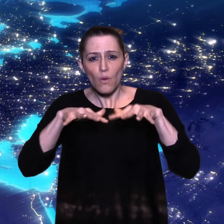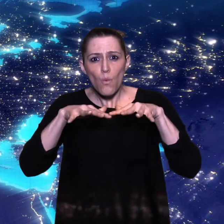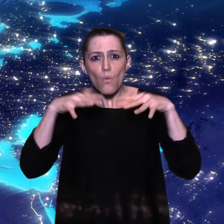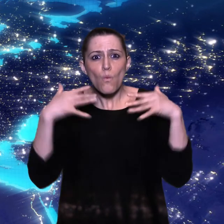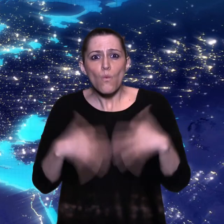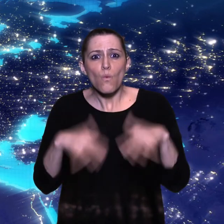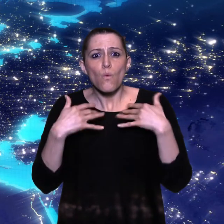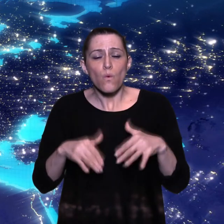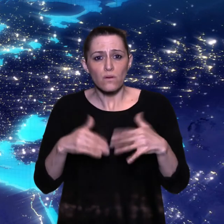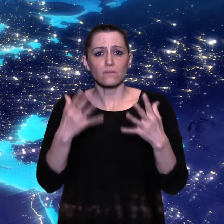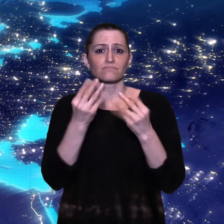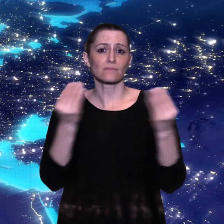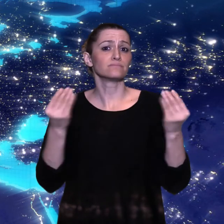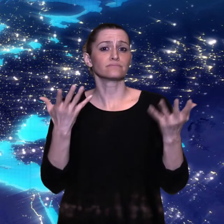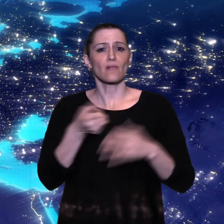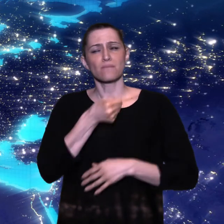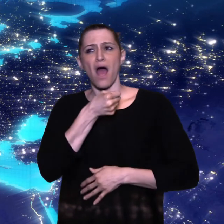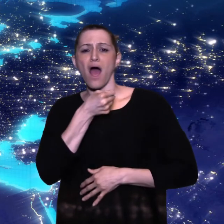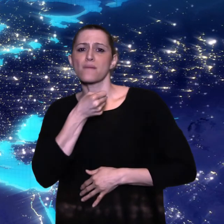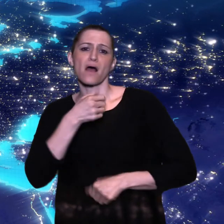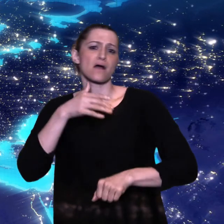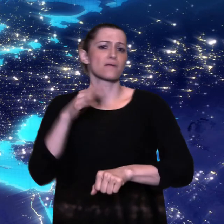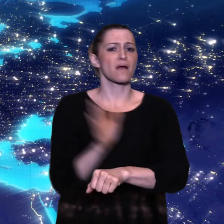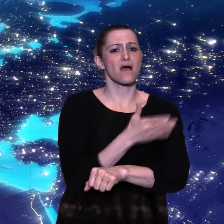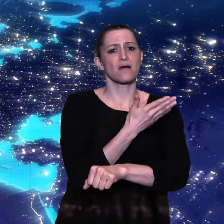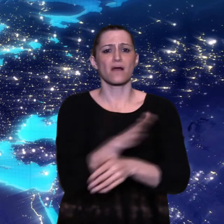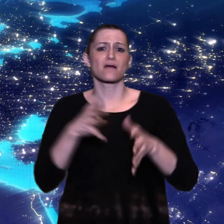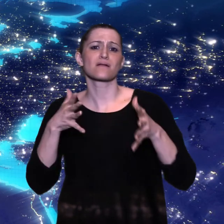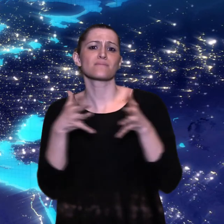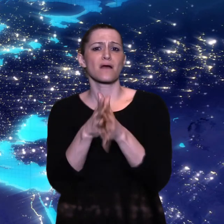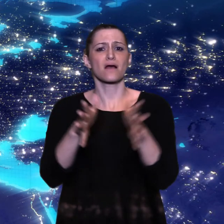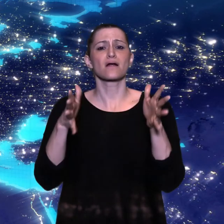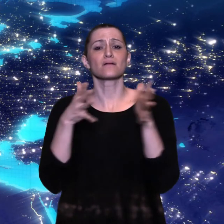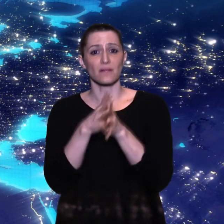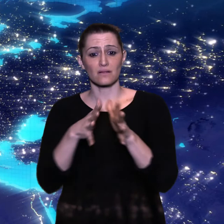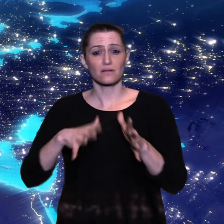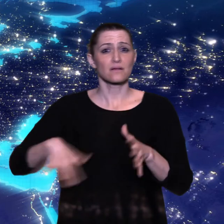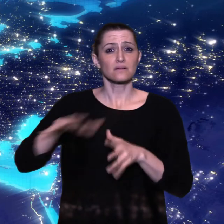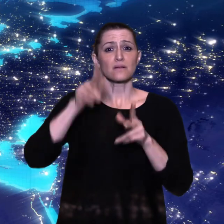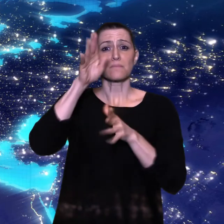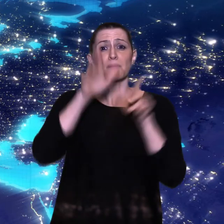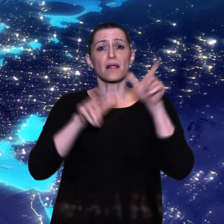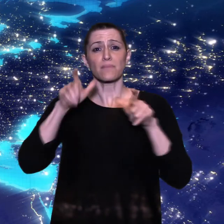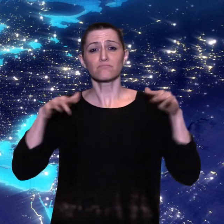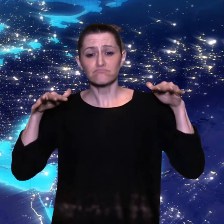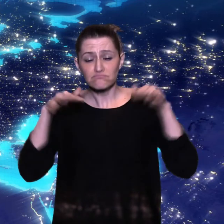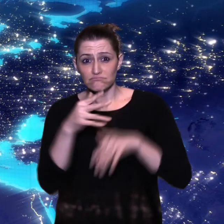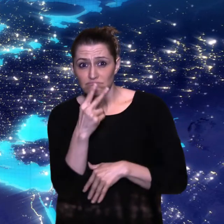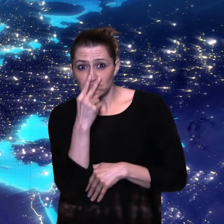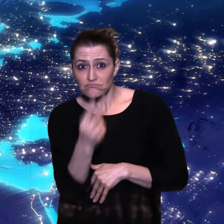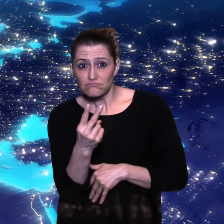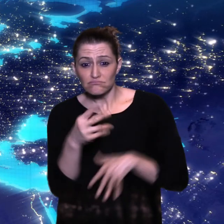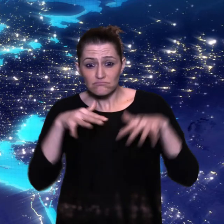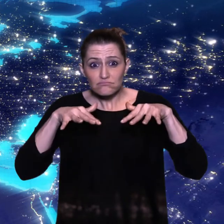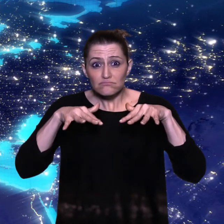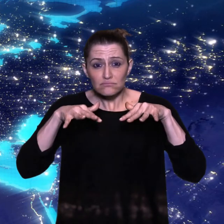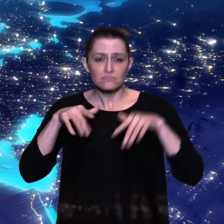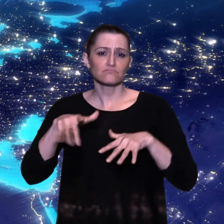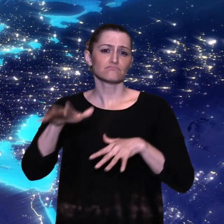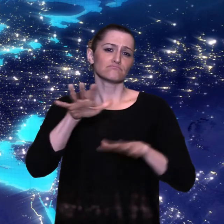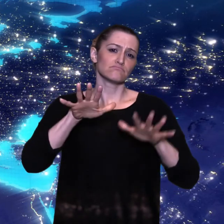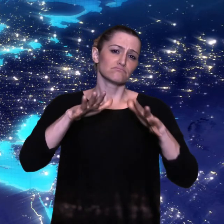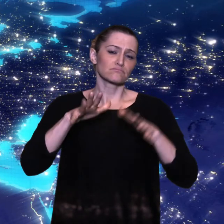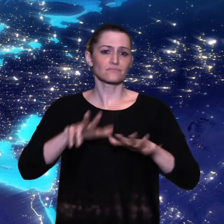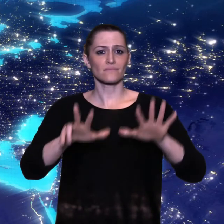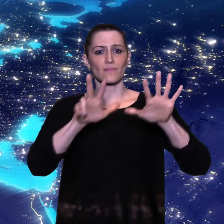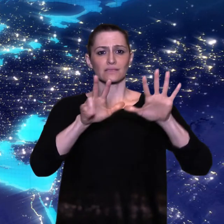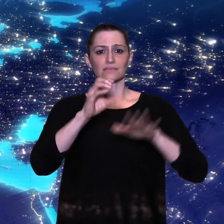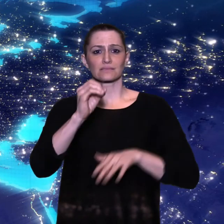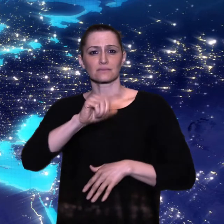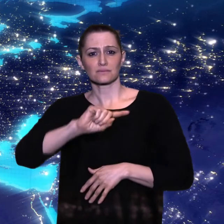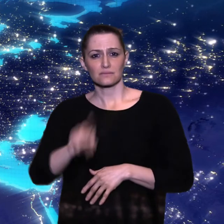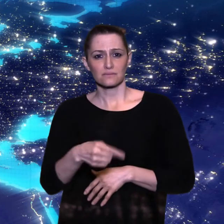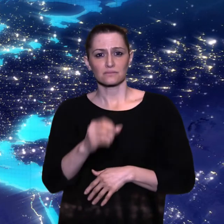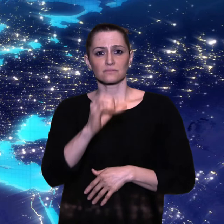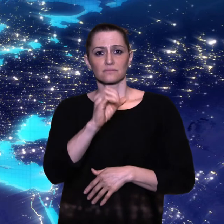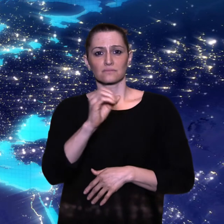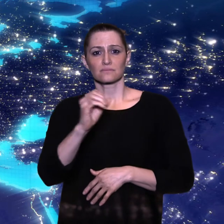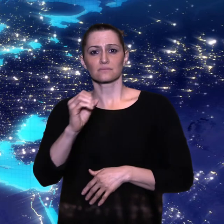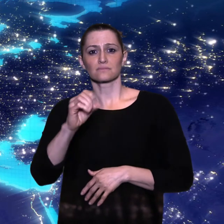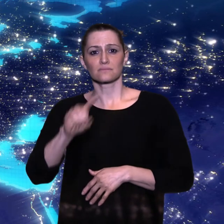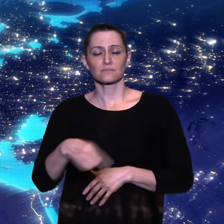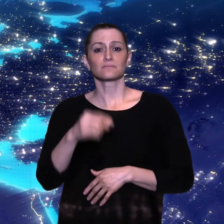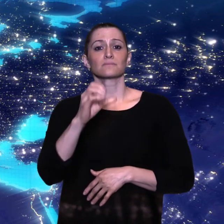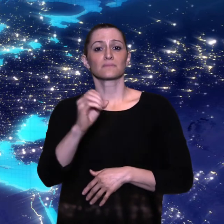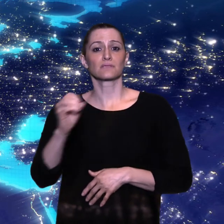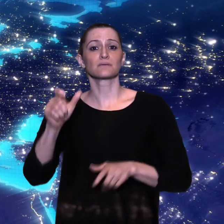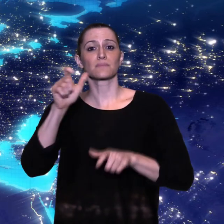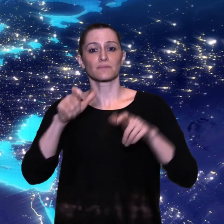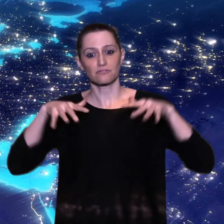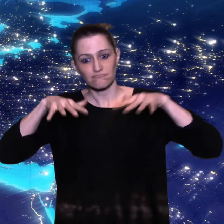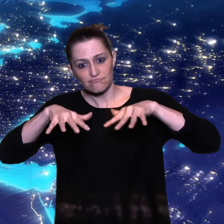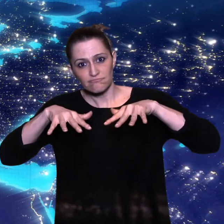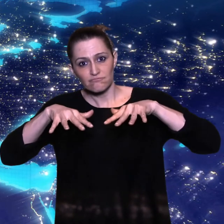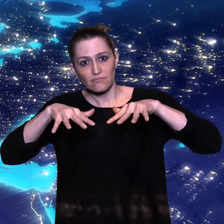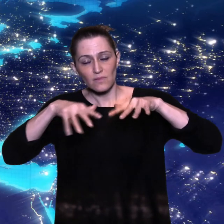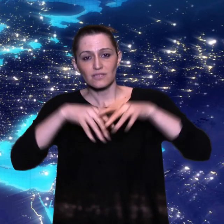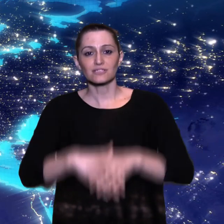uprising and played songs to an audience of 80 million.